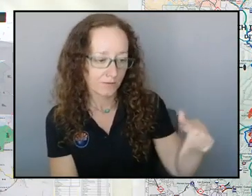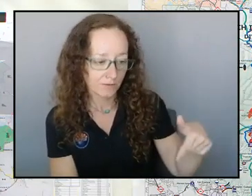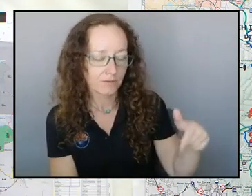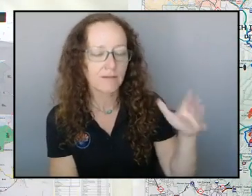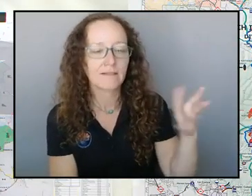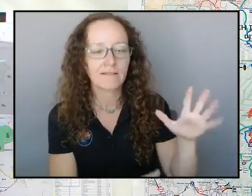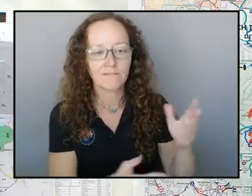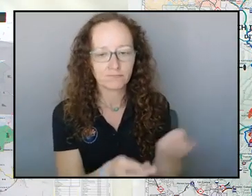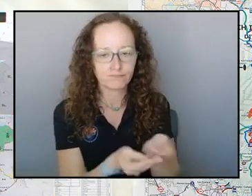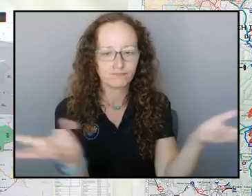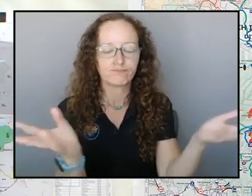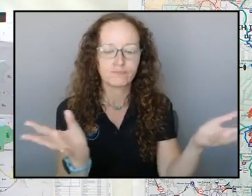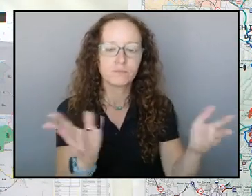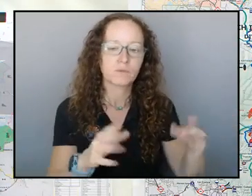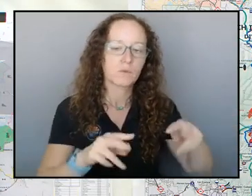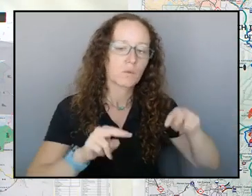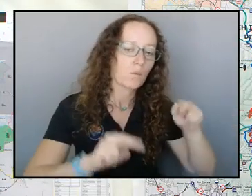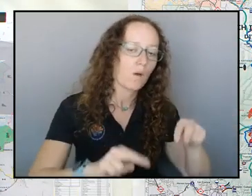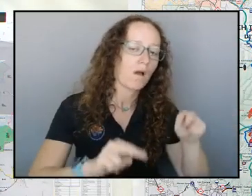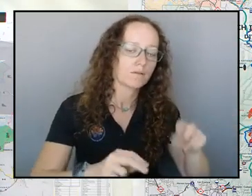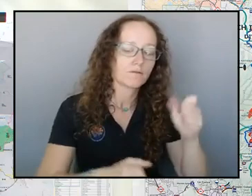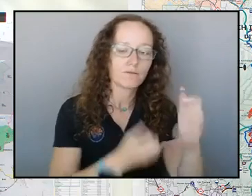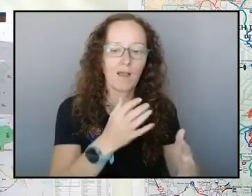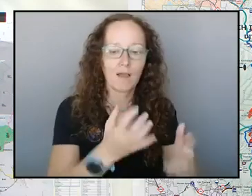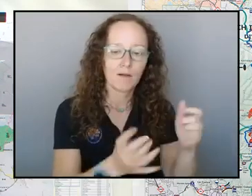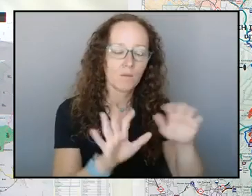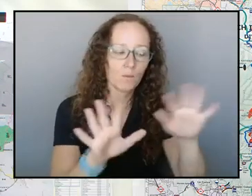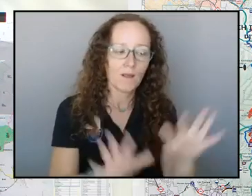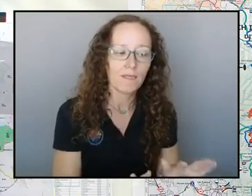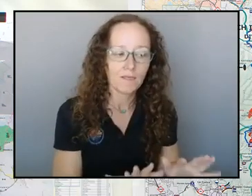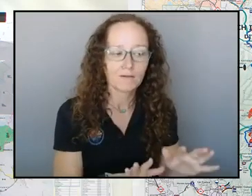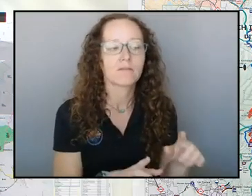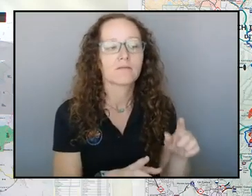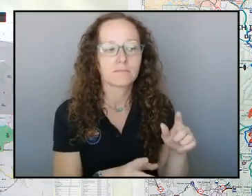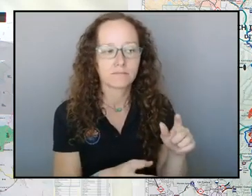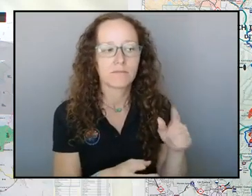tonight or tomorrow to a Red Flag Warning. As we go into the